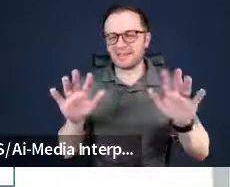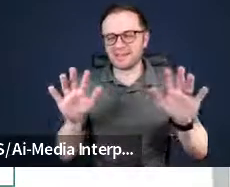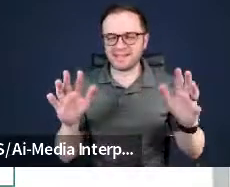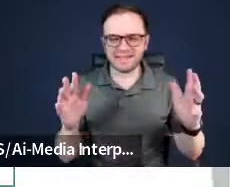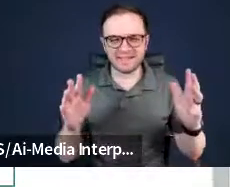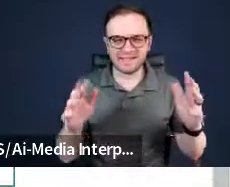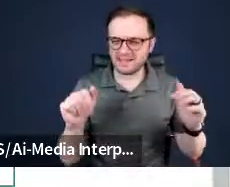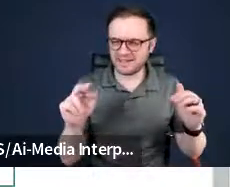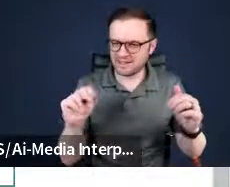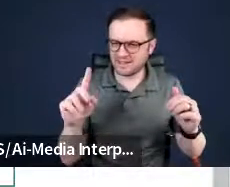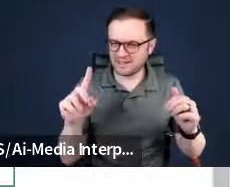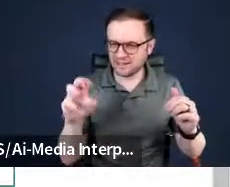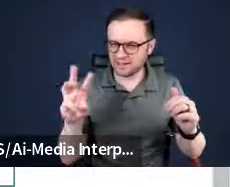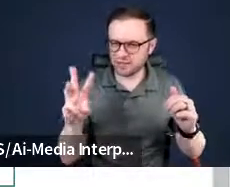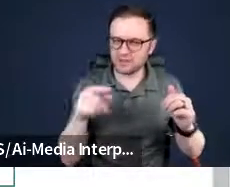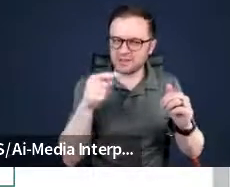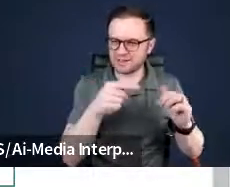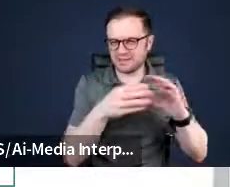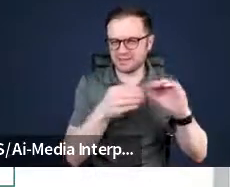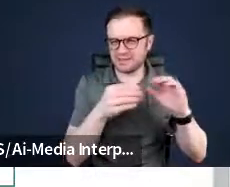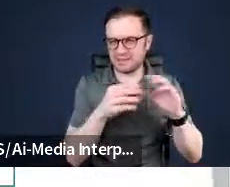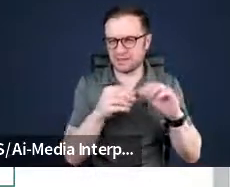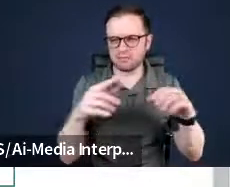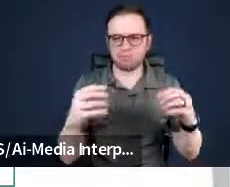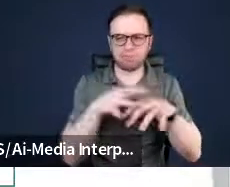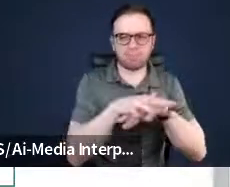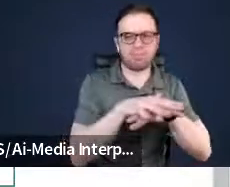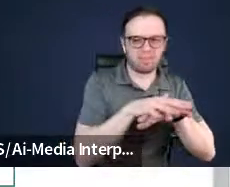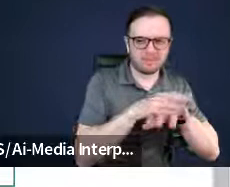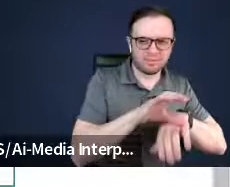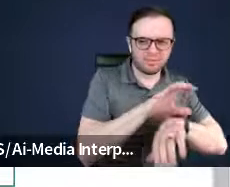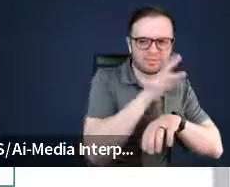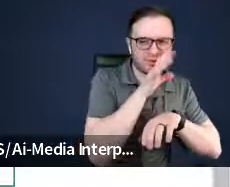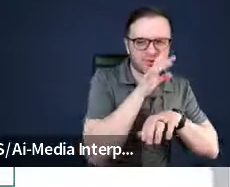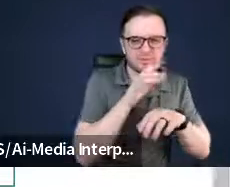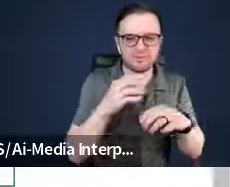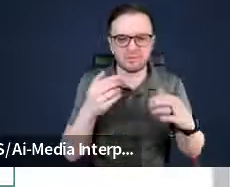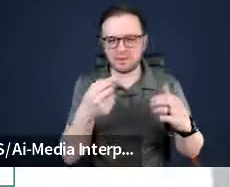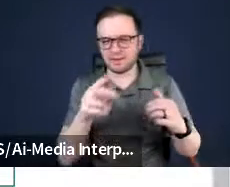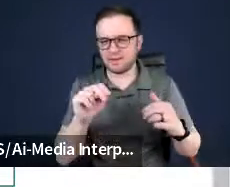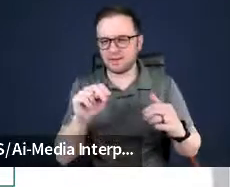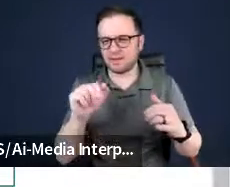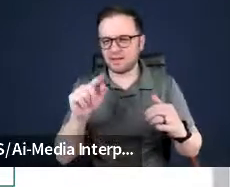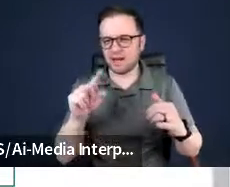First of all, as Andrew pointed out I am blind.